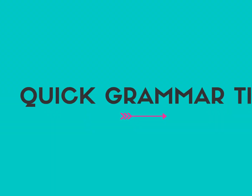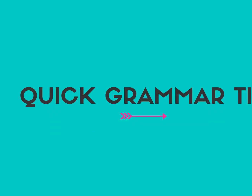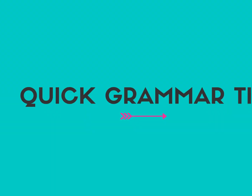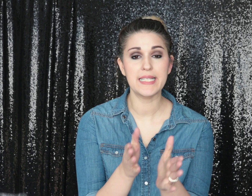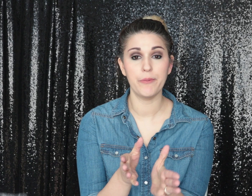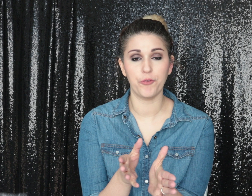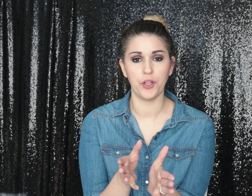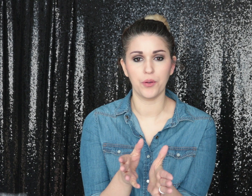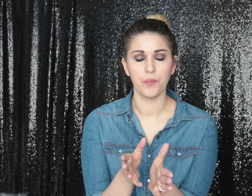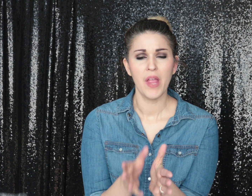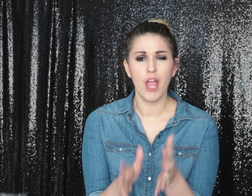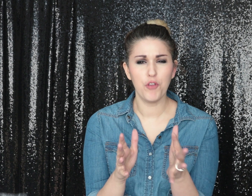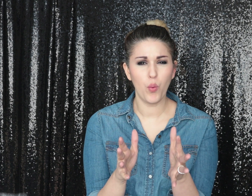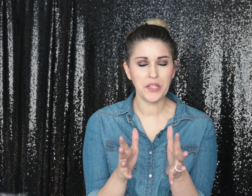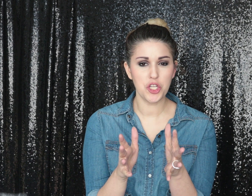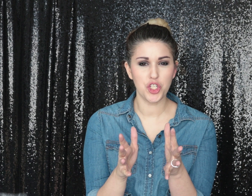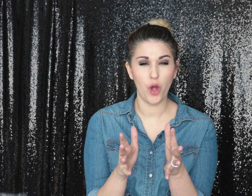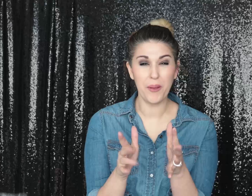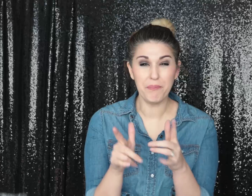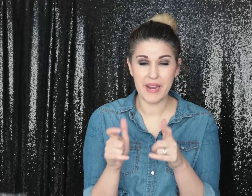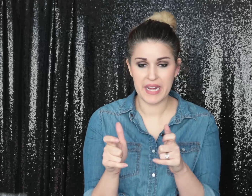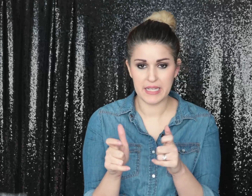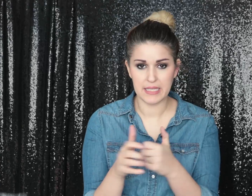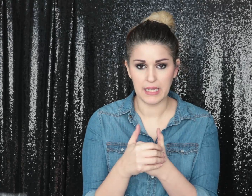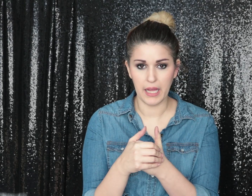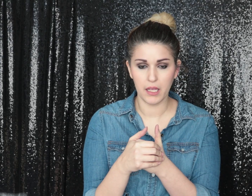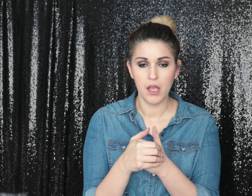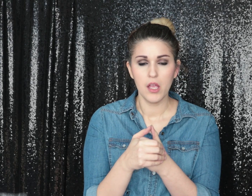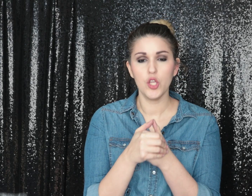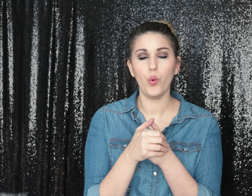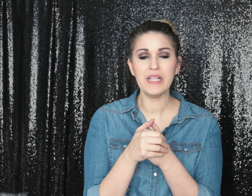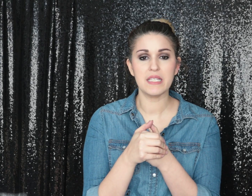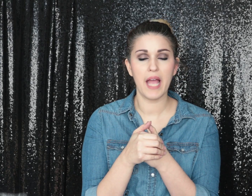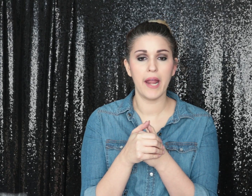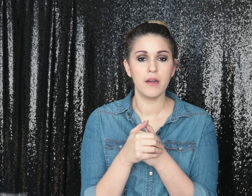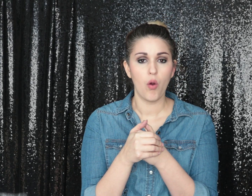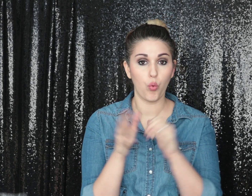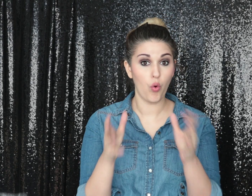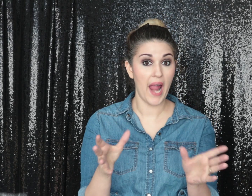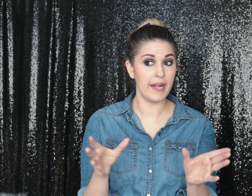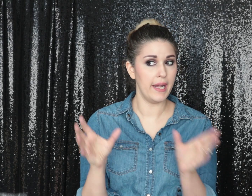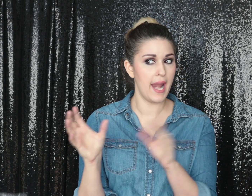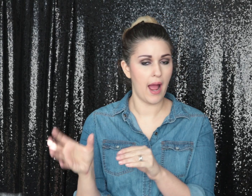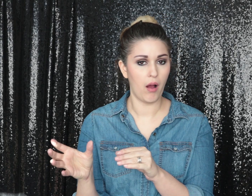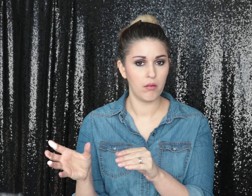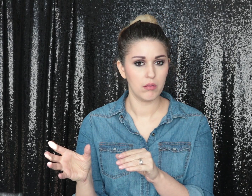to tip for you. If you want to show immediacy like you wouldn't sign right now,